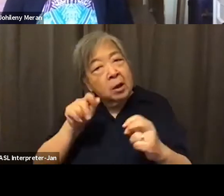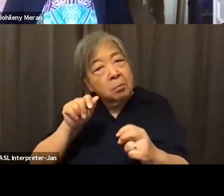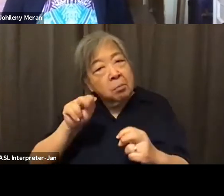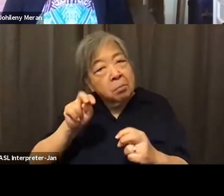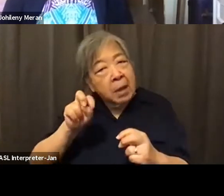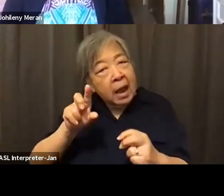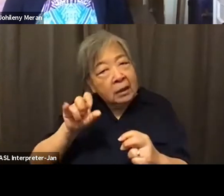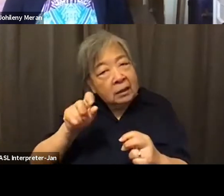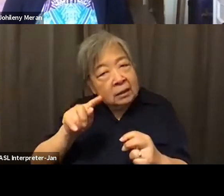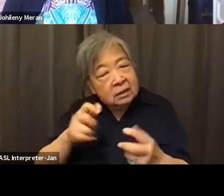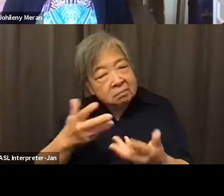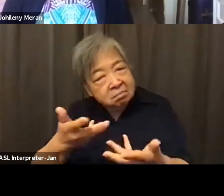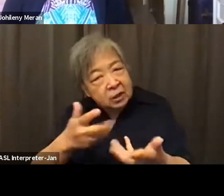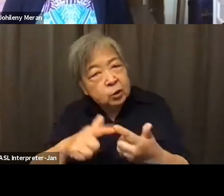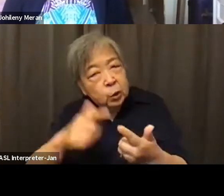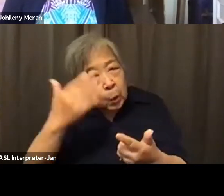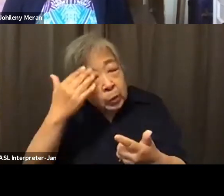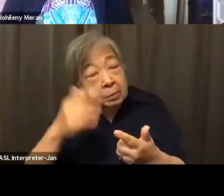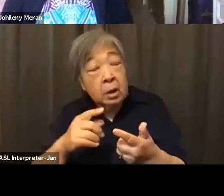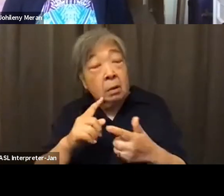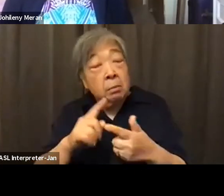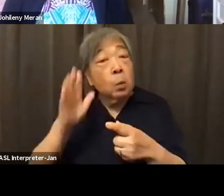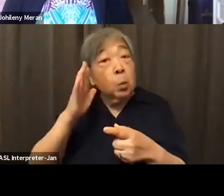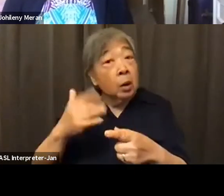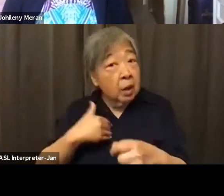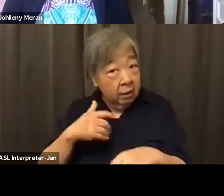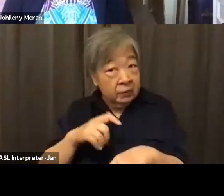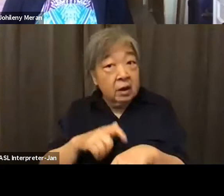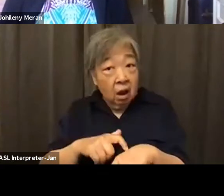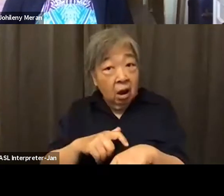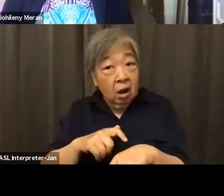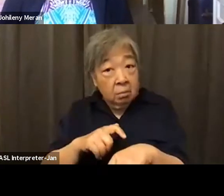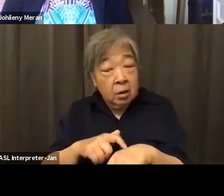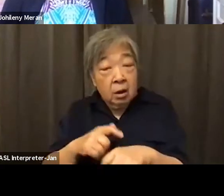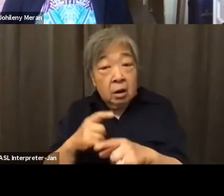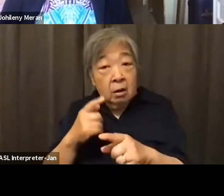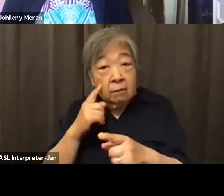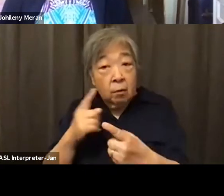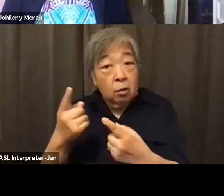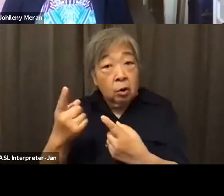But we also have plenty of time, as well, to take some questions from the audience later